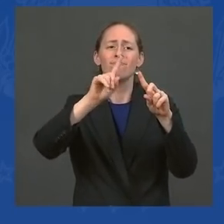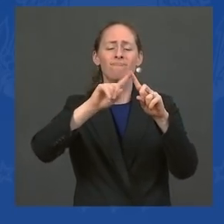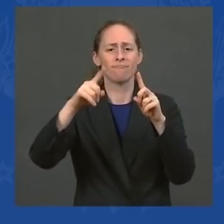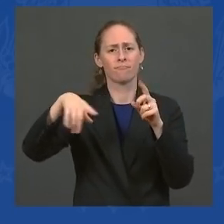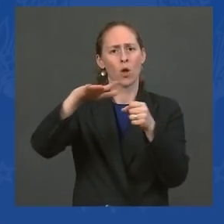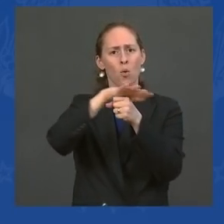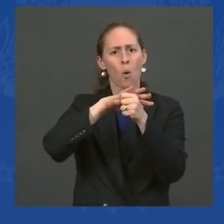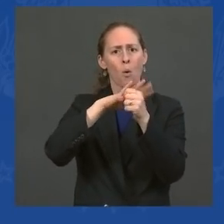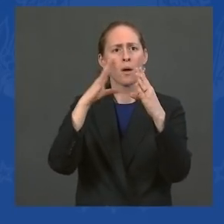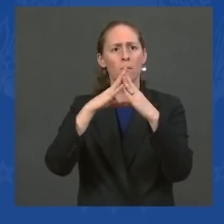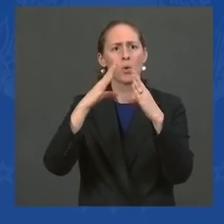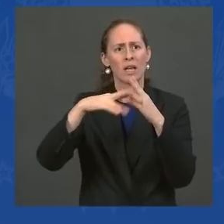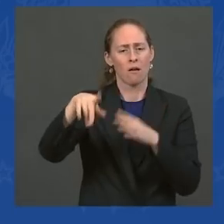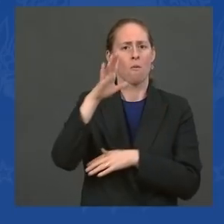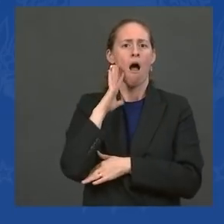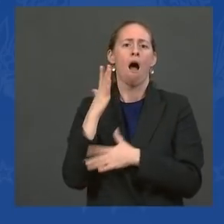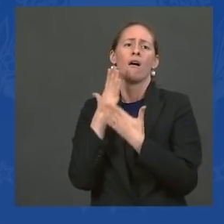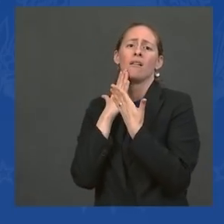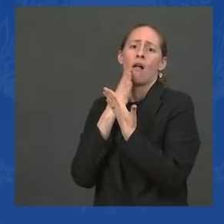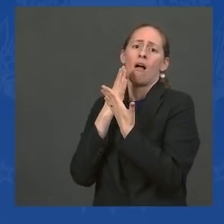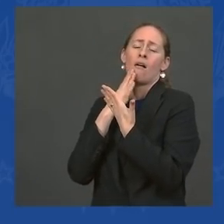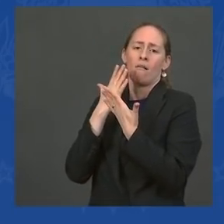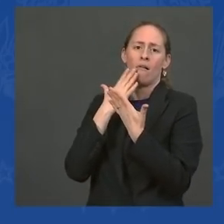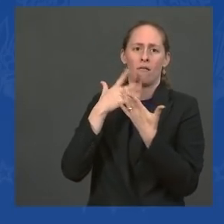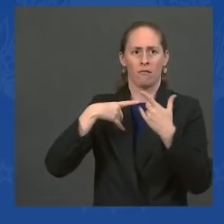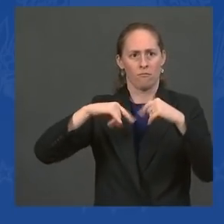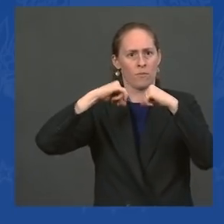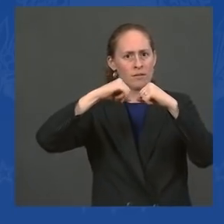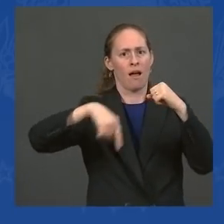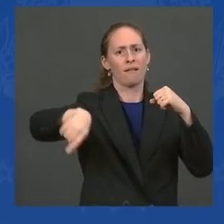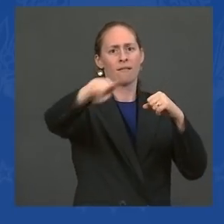on our public lands, national monuments, and parks.